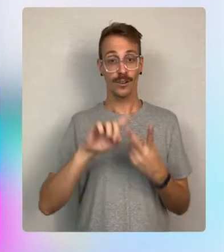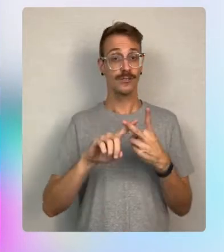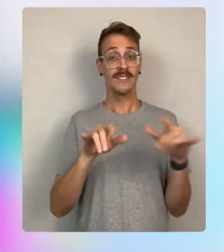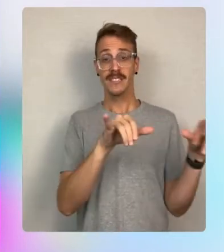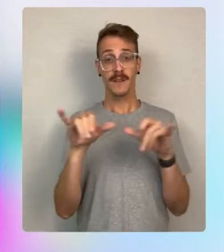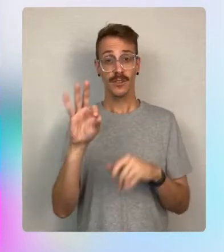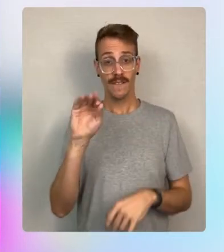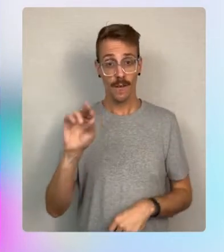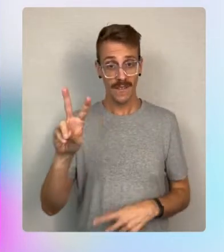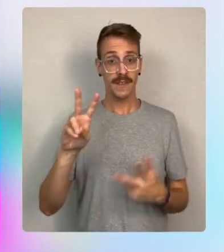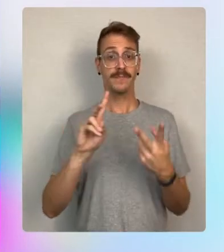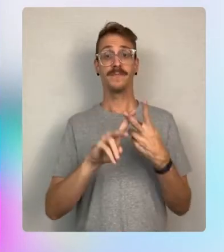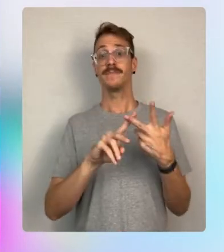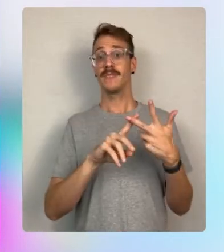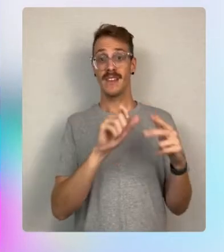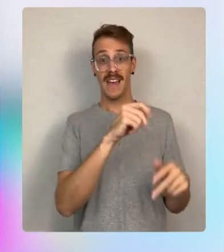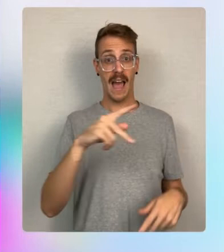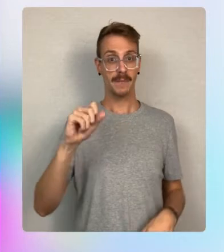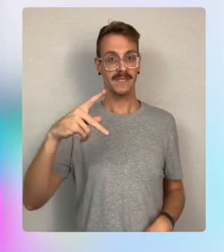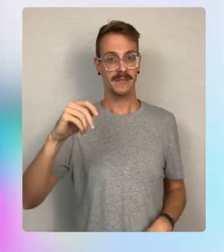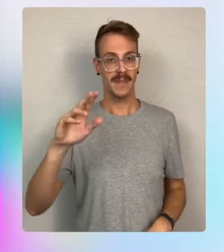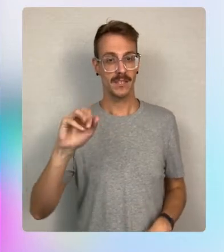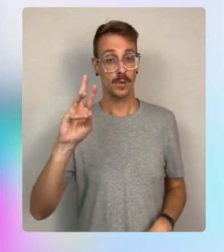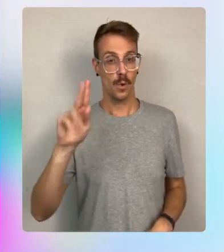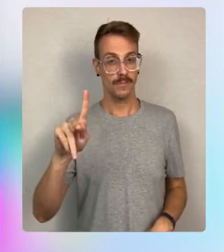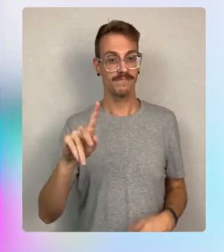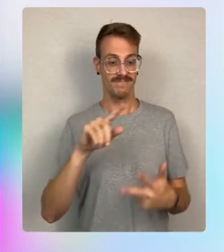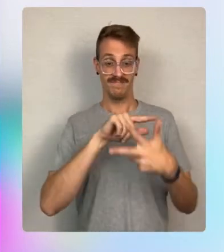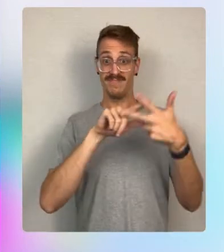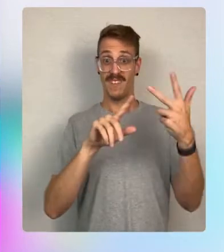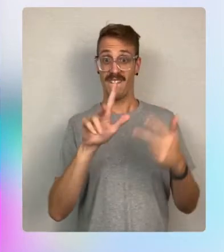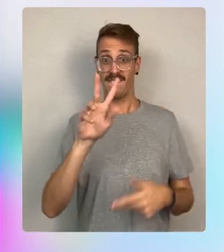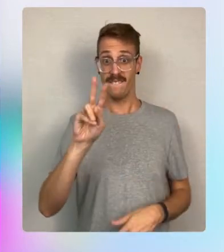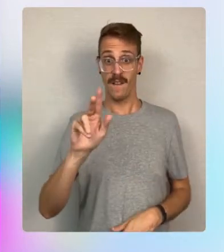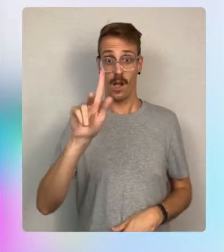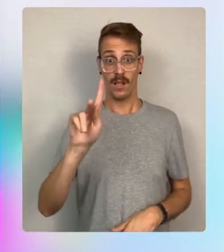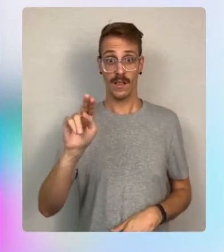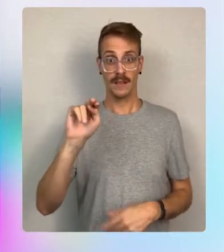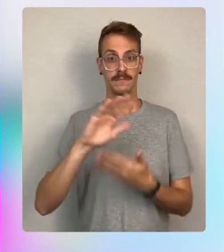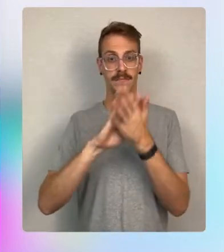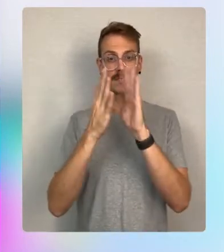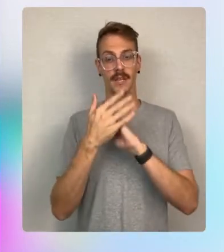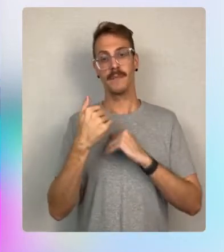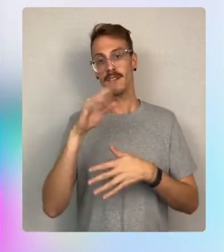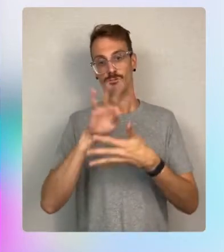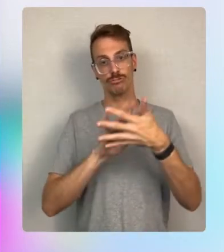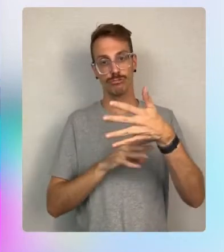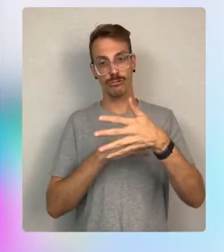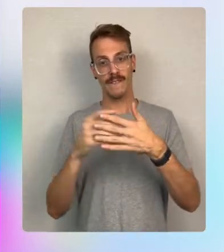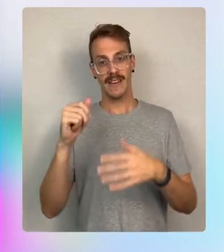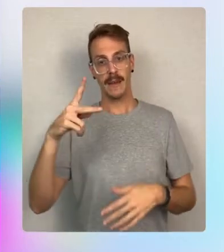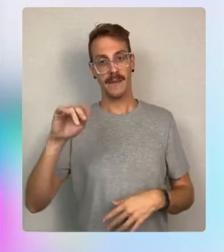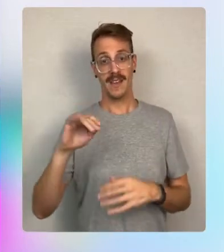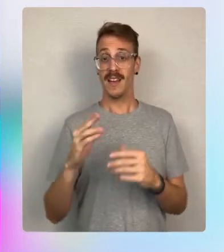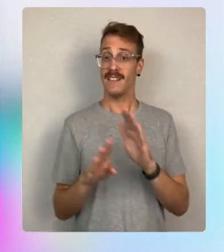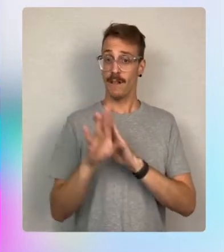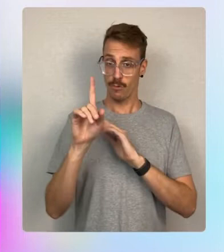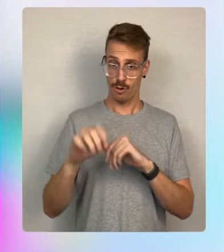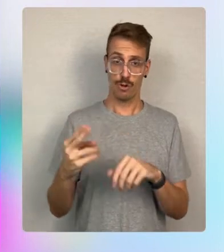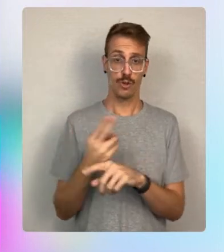symmetric FOV, and Application SpaceWarp, we believe that Vulkan is becoming the graphic API developers should be using